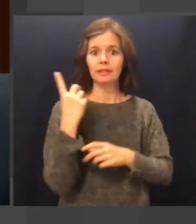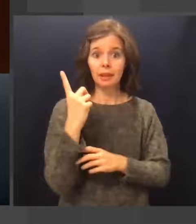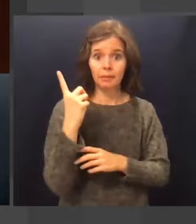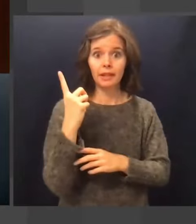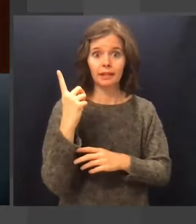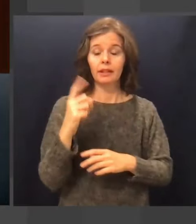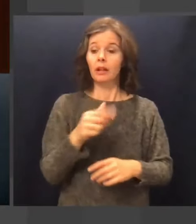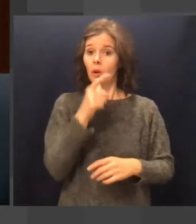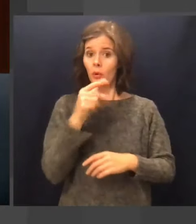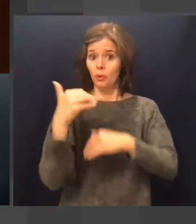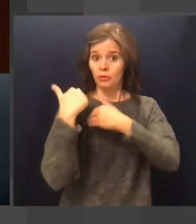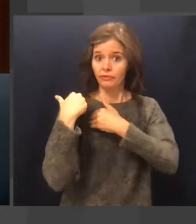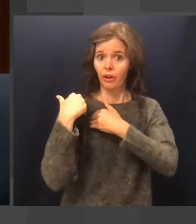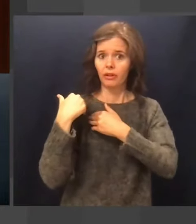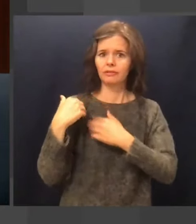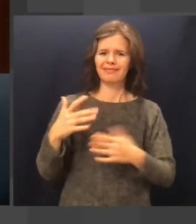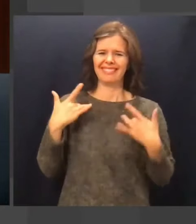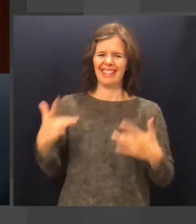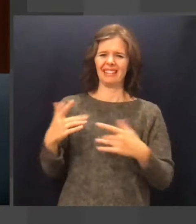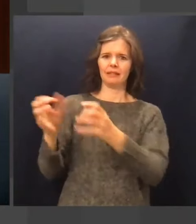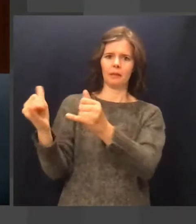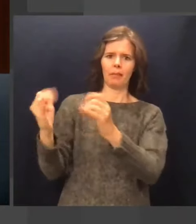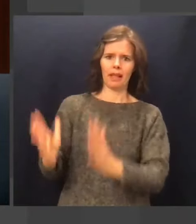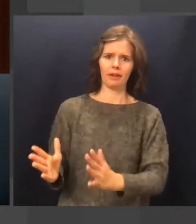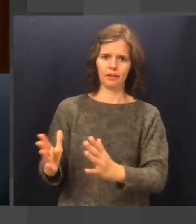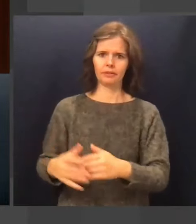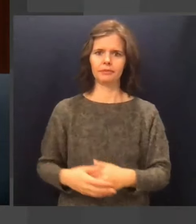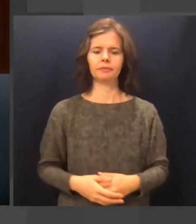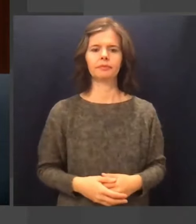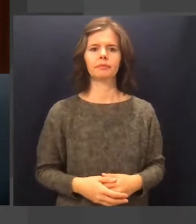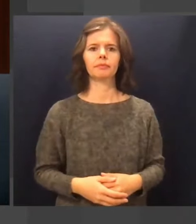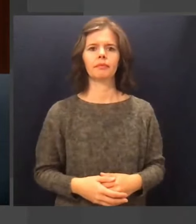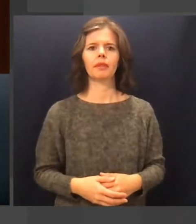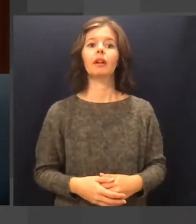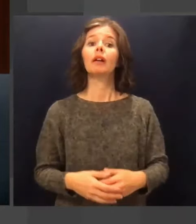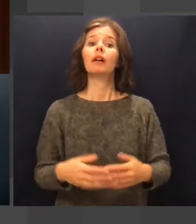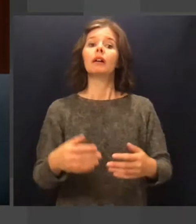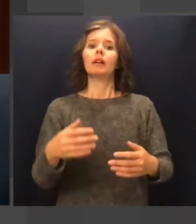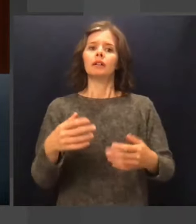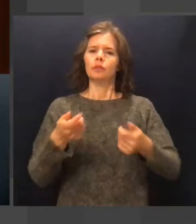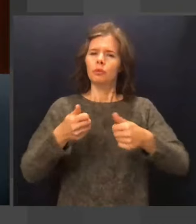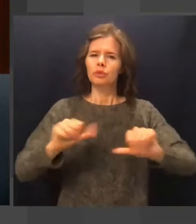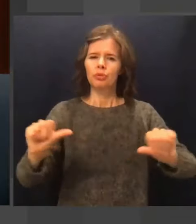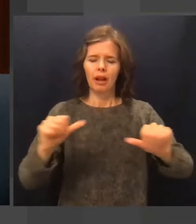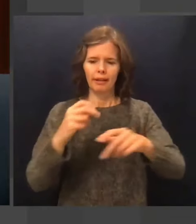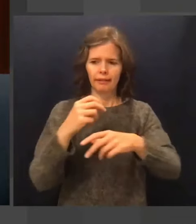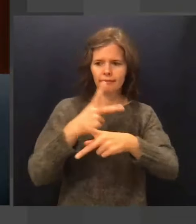WANT TO MAKE SURE THAT THE